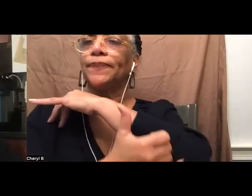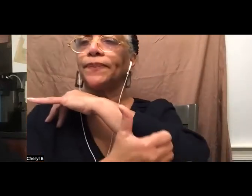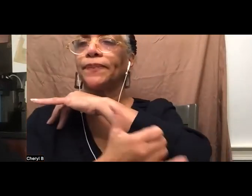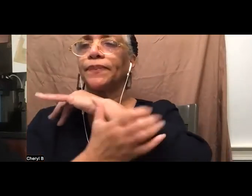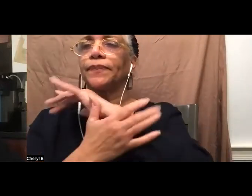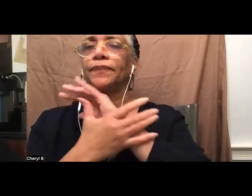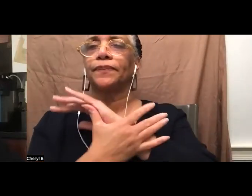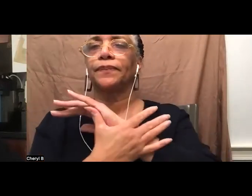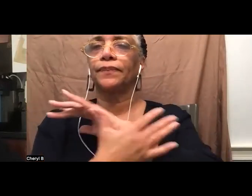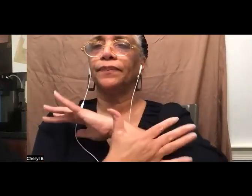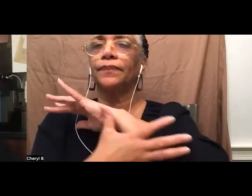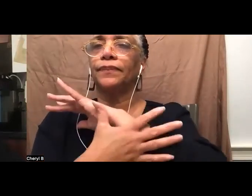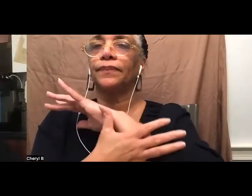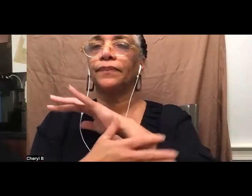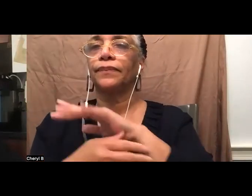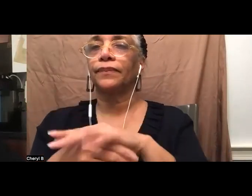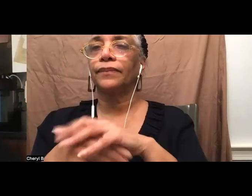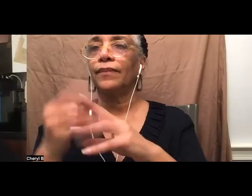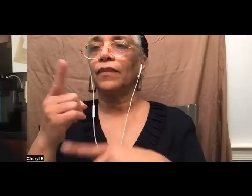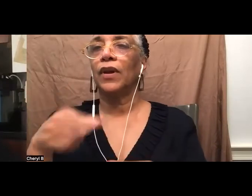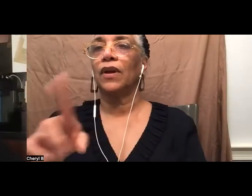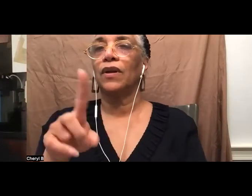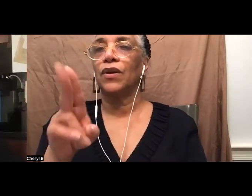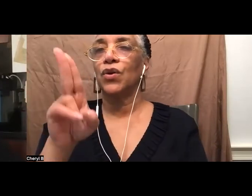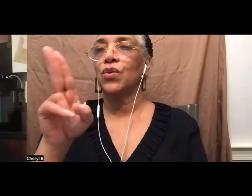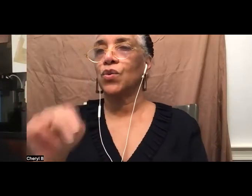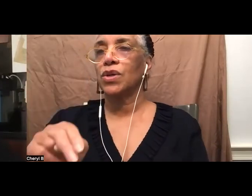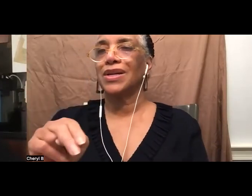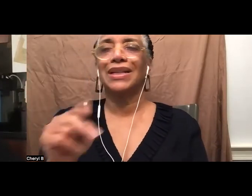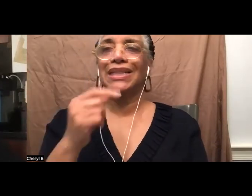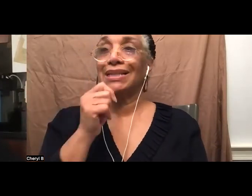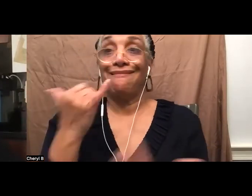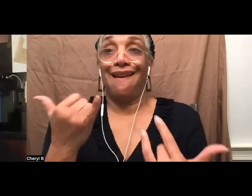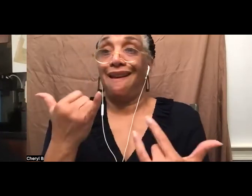which the UN has deemed unlivable.